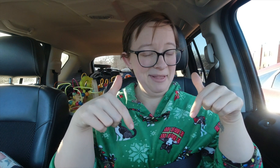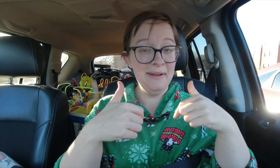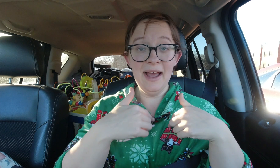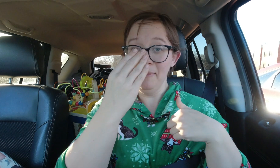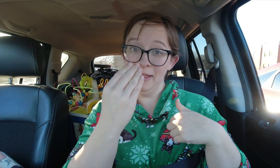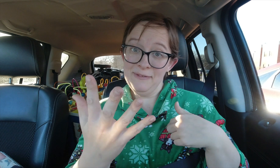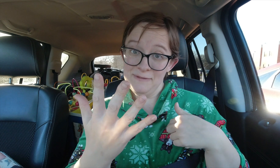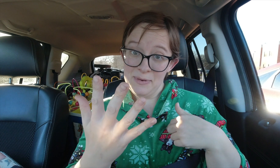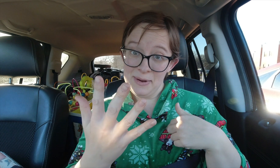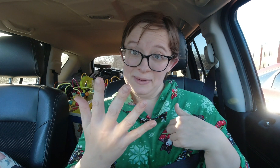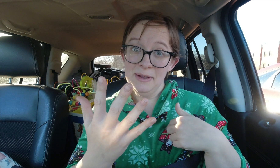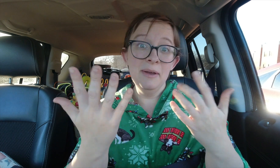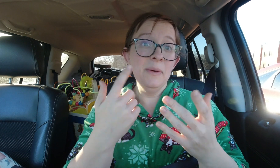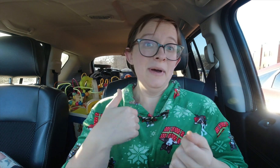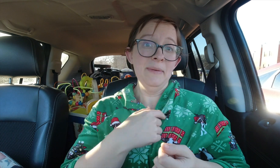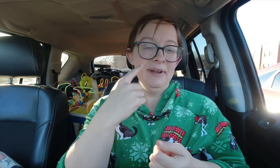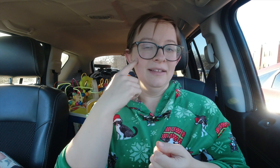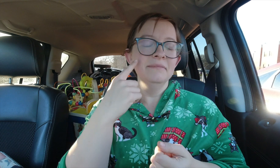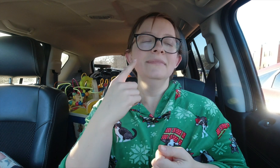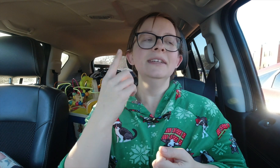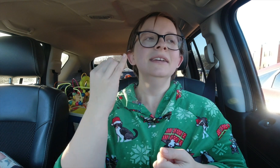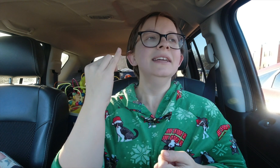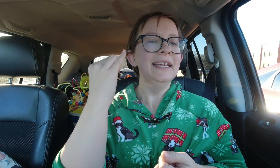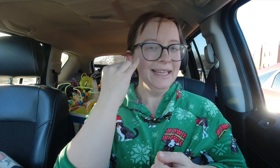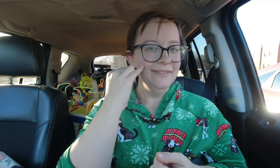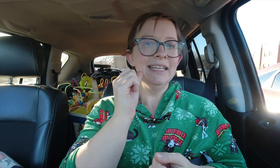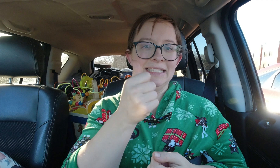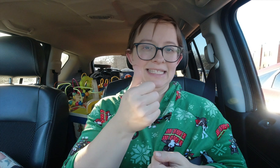Leave a comment down below and I will inform you what we think...